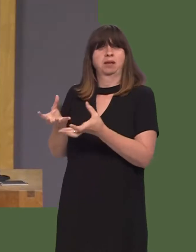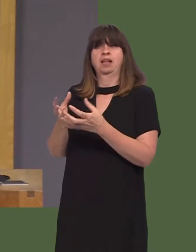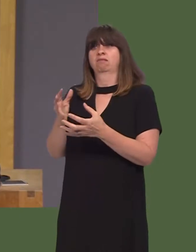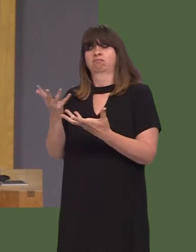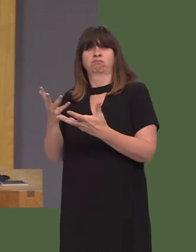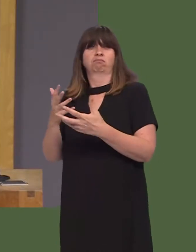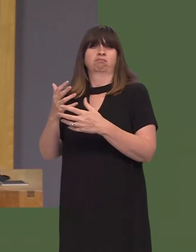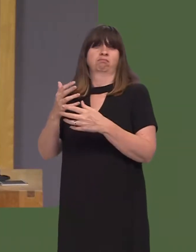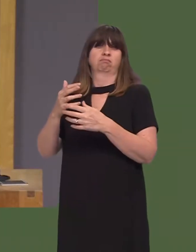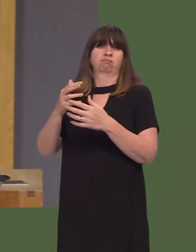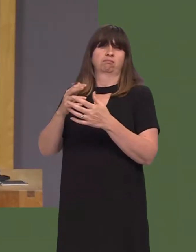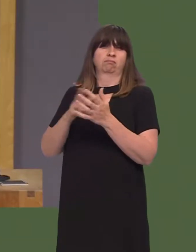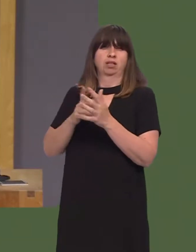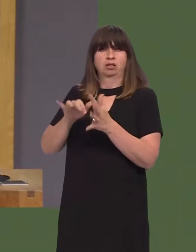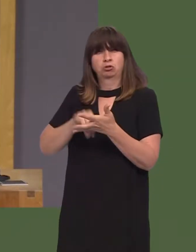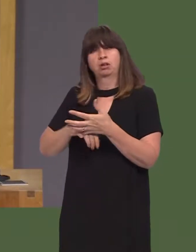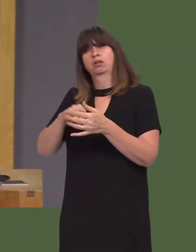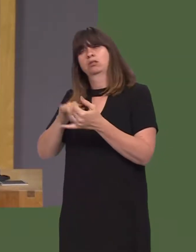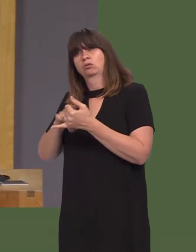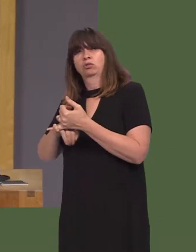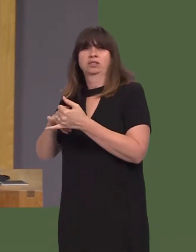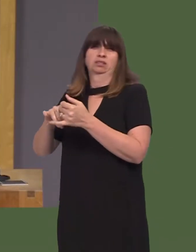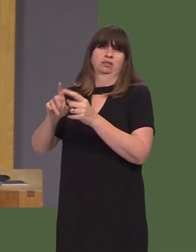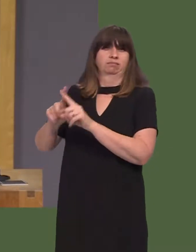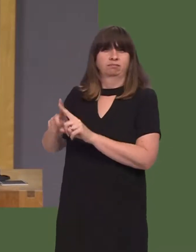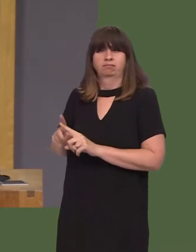expenditure, between the UK Government and the Welsh Governmentóabout two thirds of